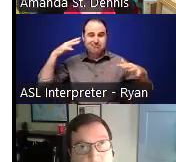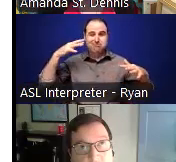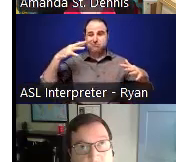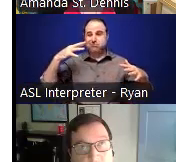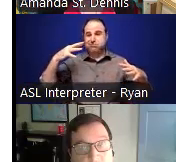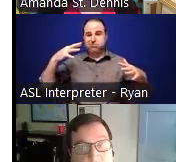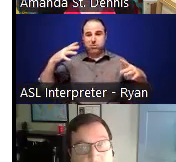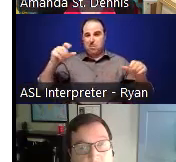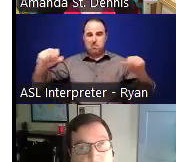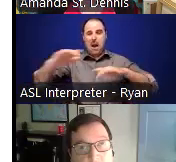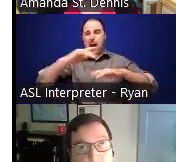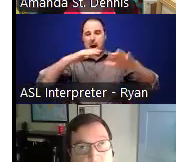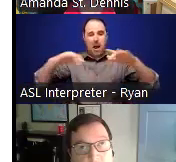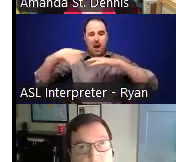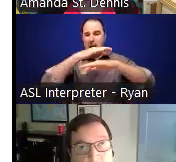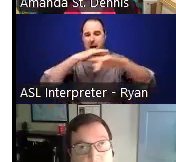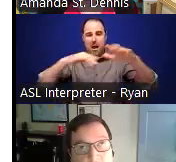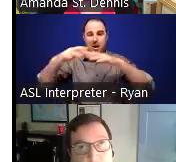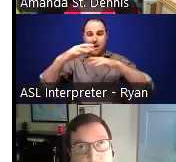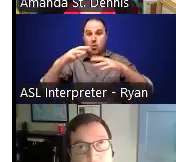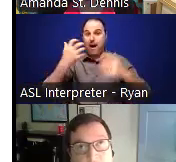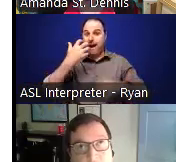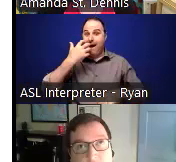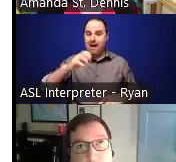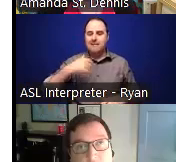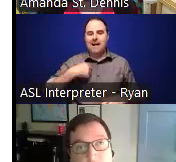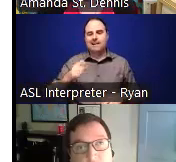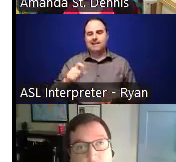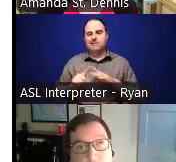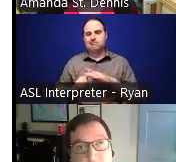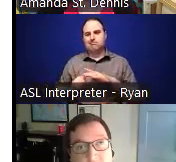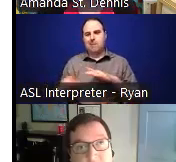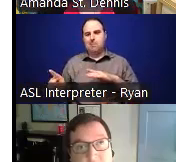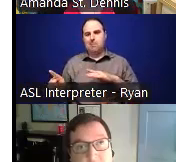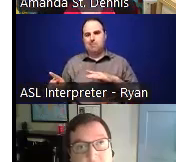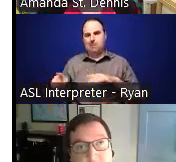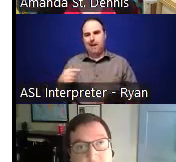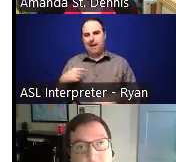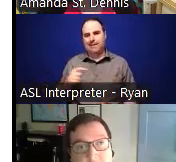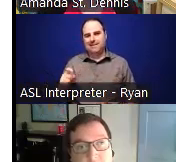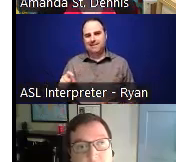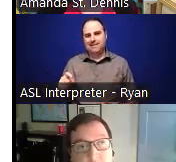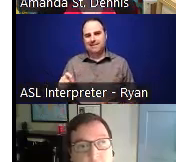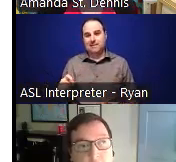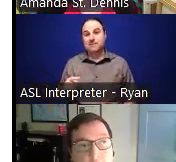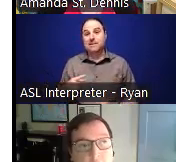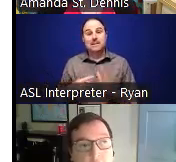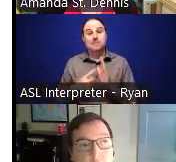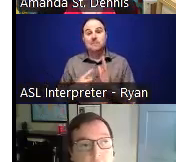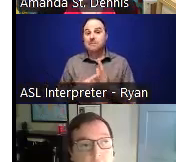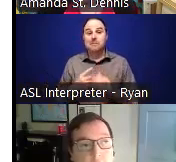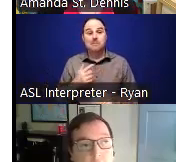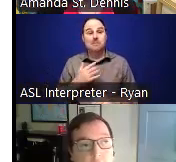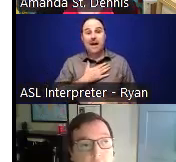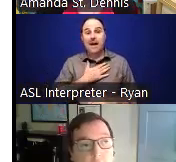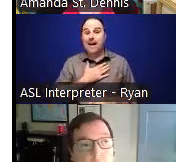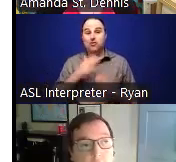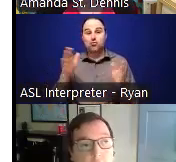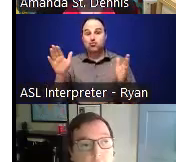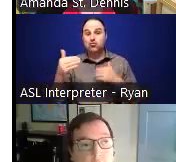I need a chance to just get away. And sometimes I stay, my room in a hotel is too far away,